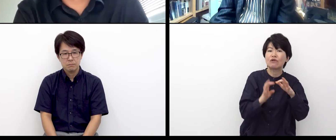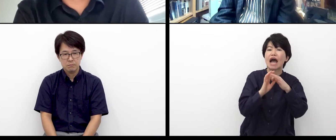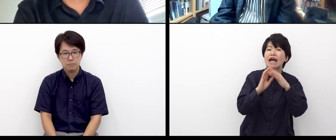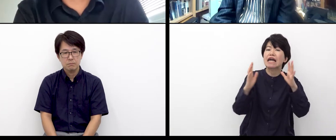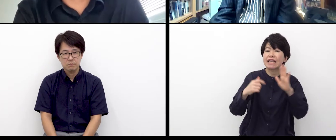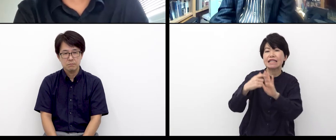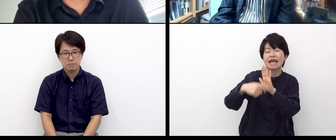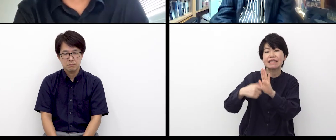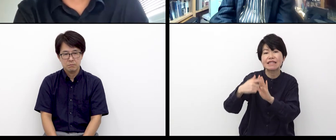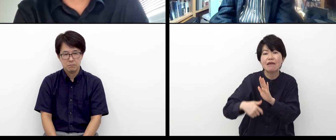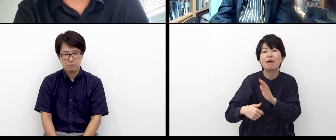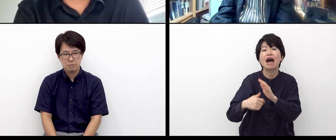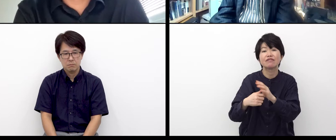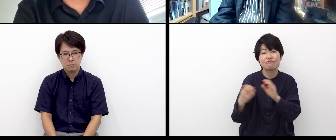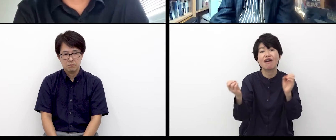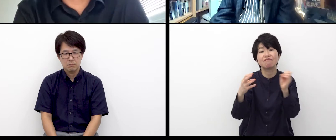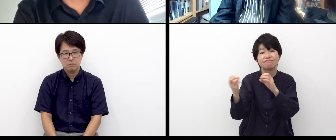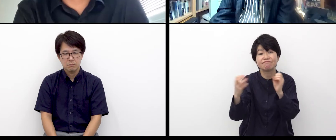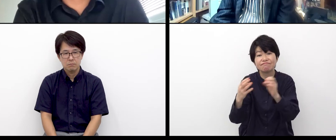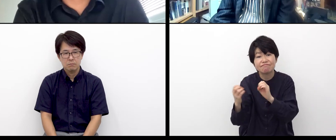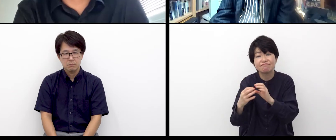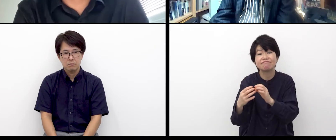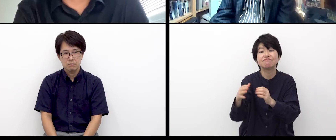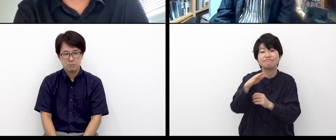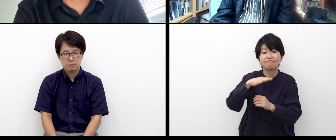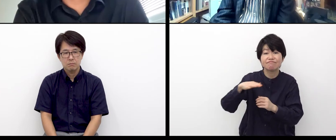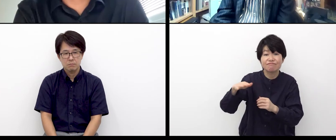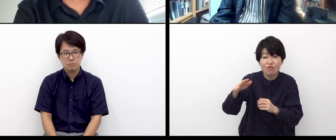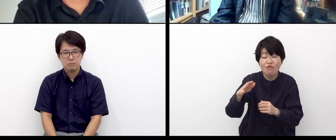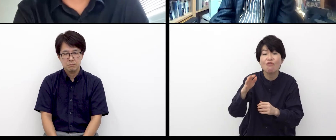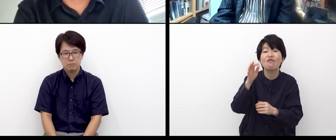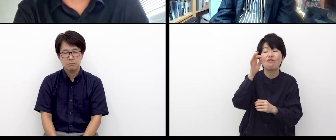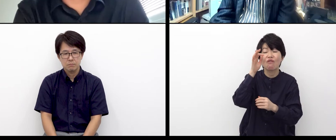then we will probably find something.